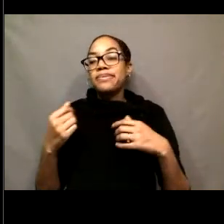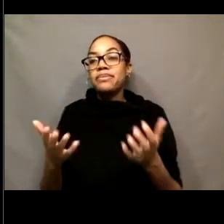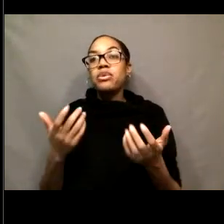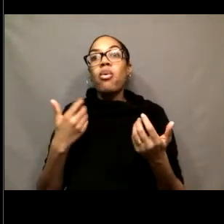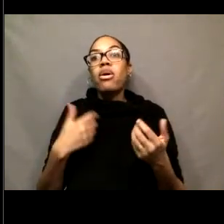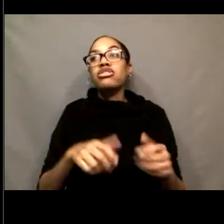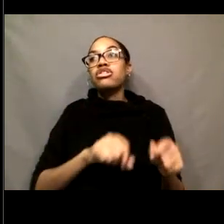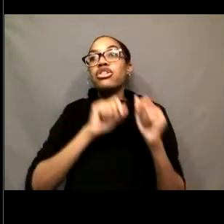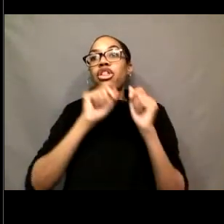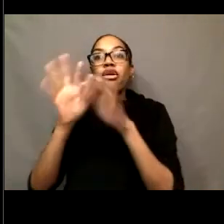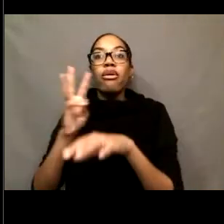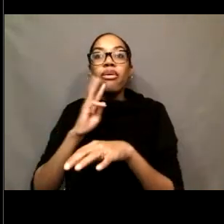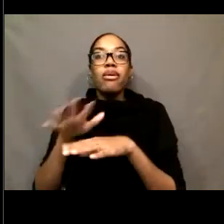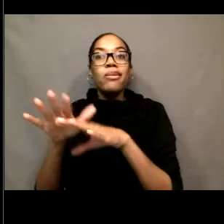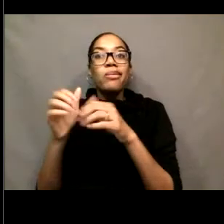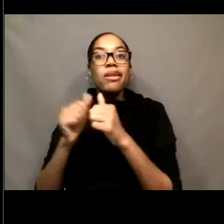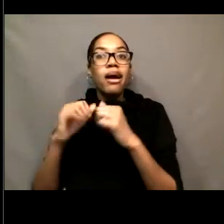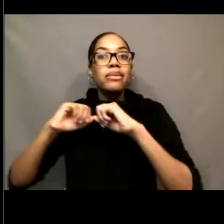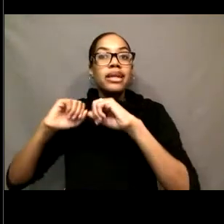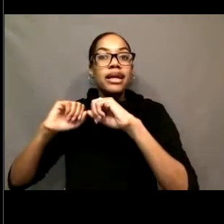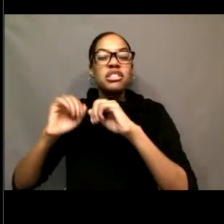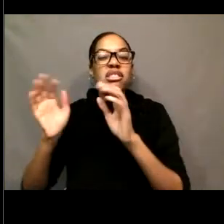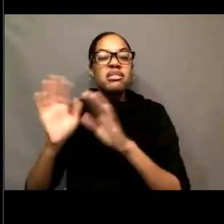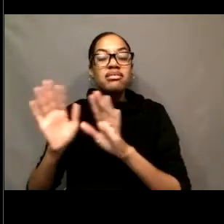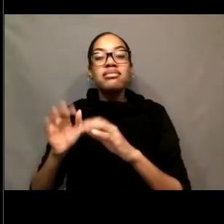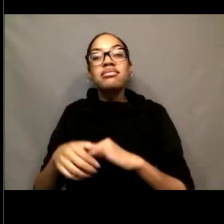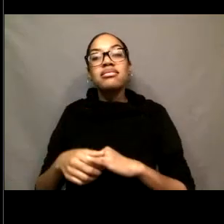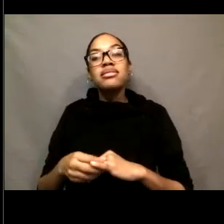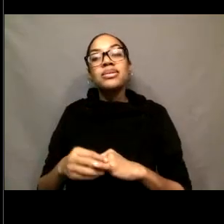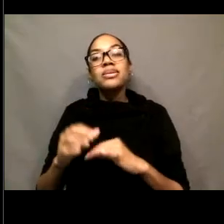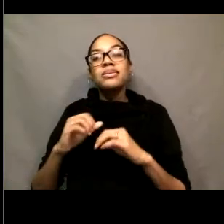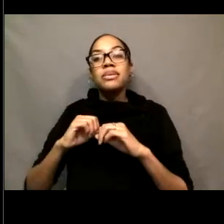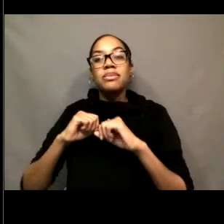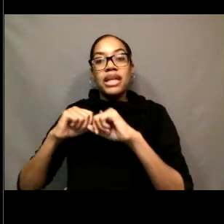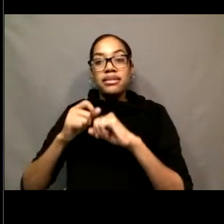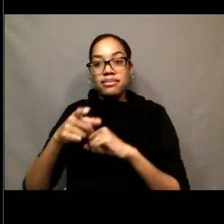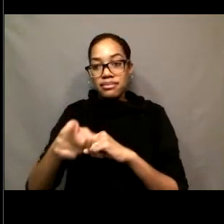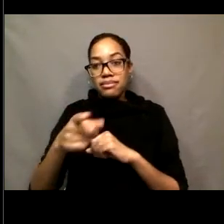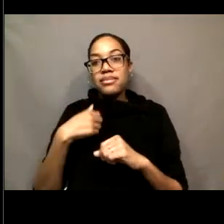without any protection and give them a little chance. So we put them in these little houses here